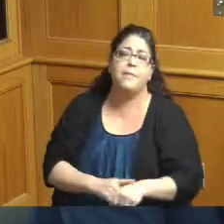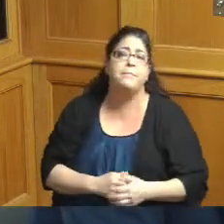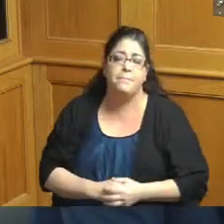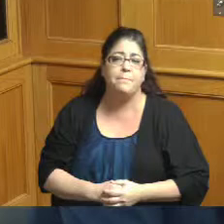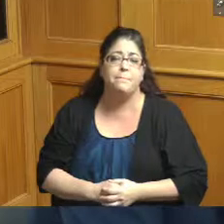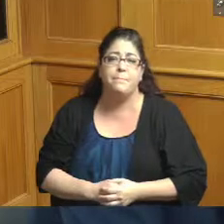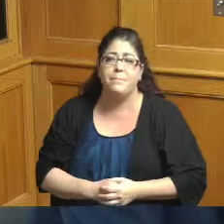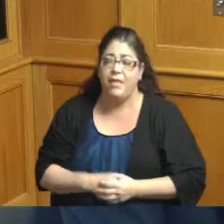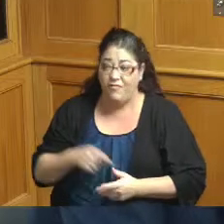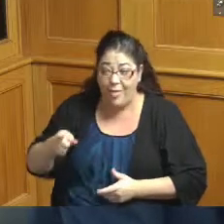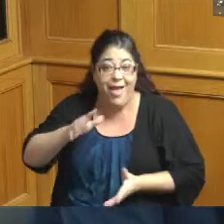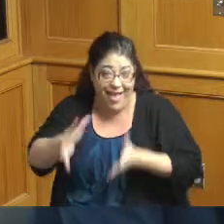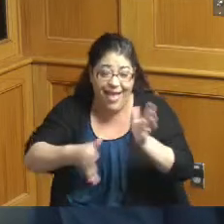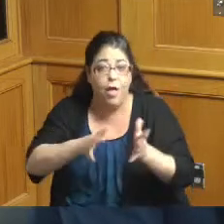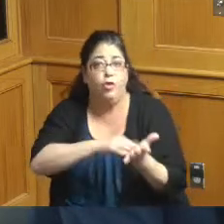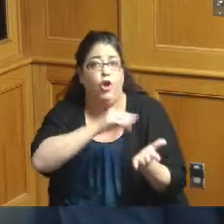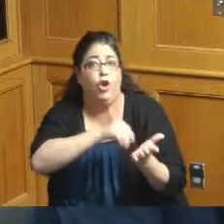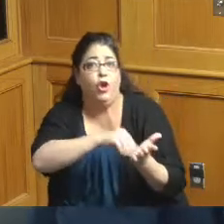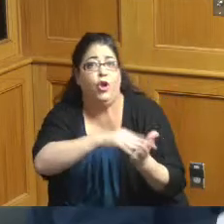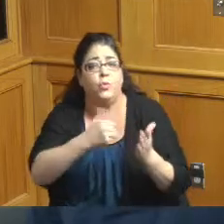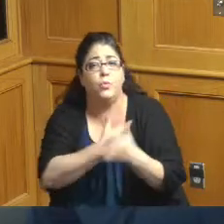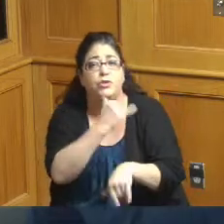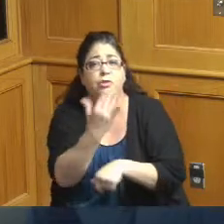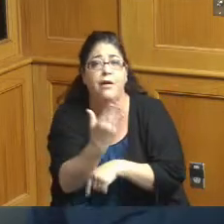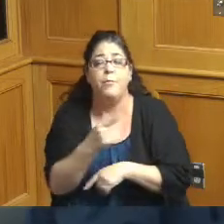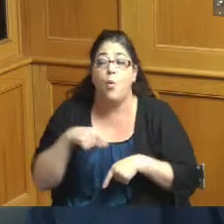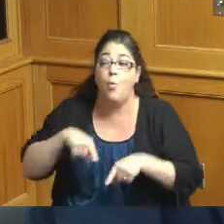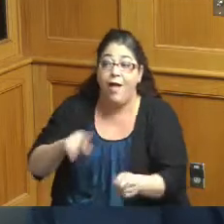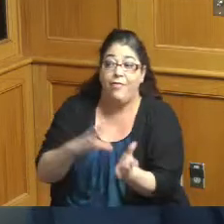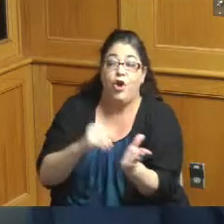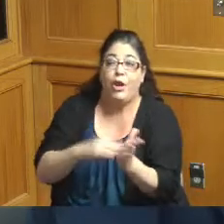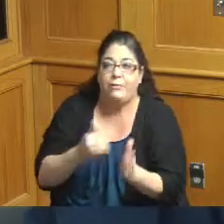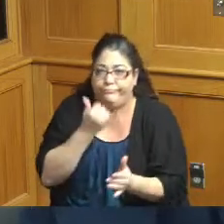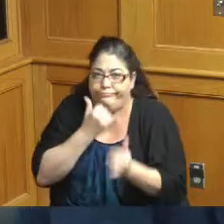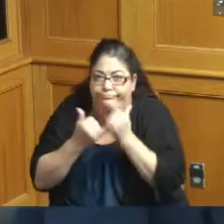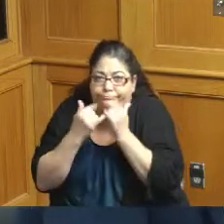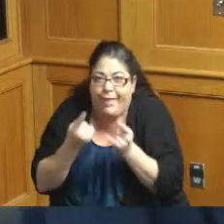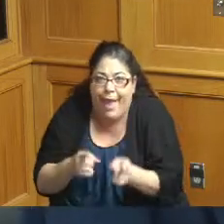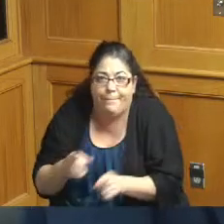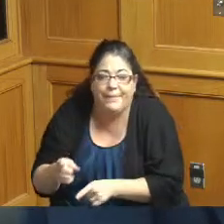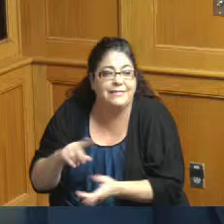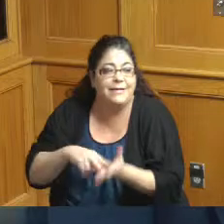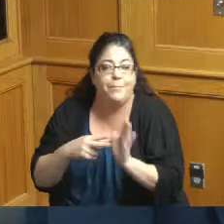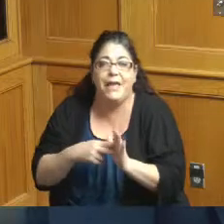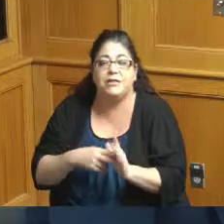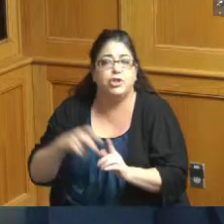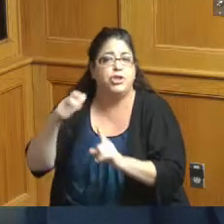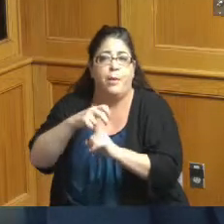new job and while new employees are learning mistakes are made they're less efficient these